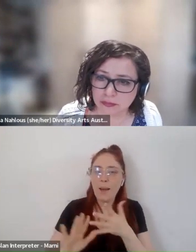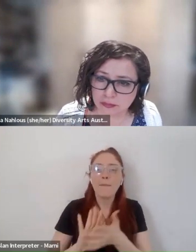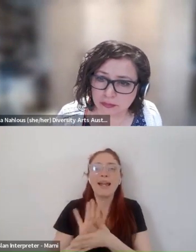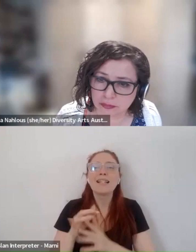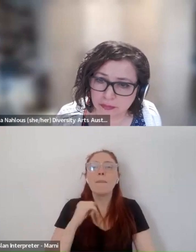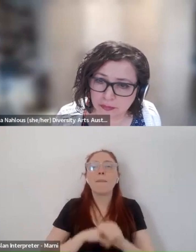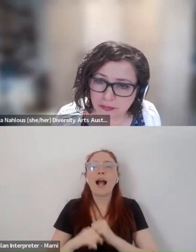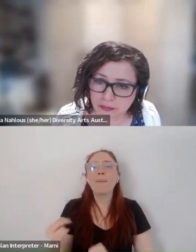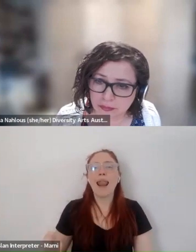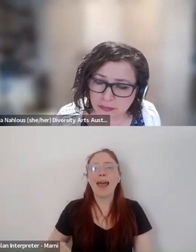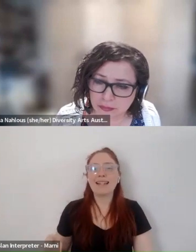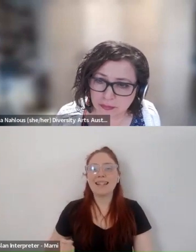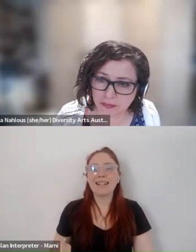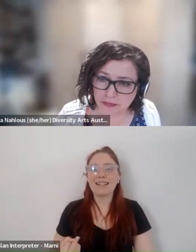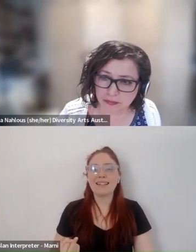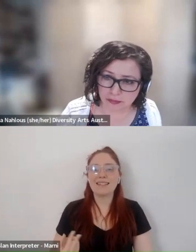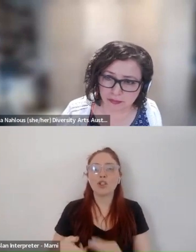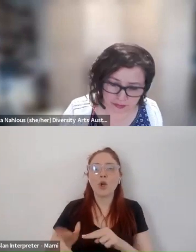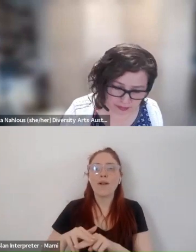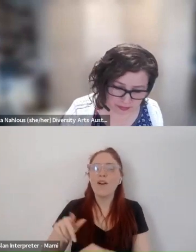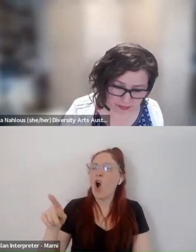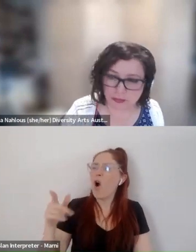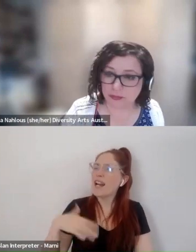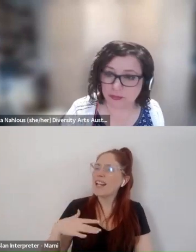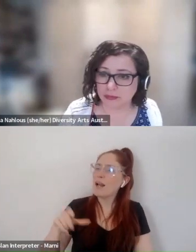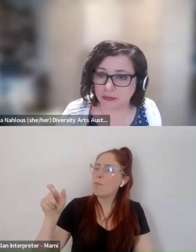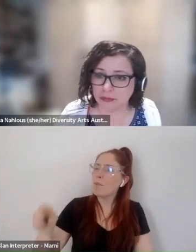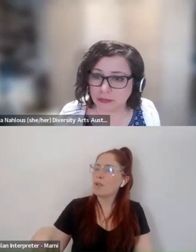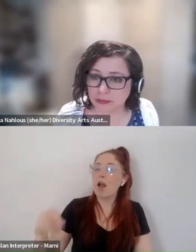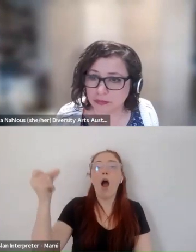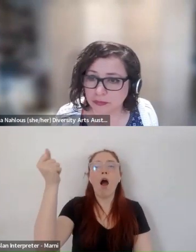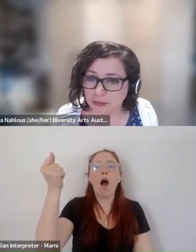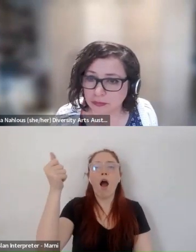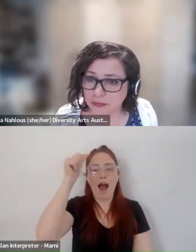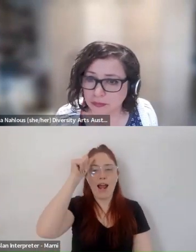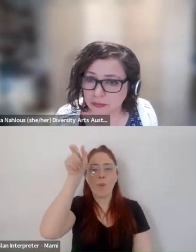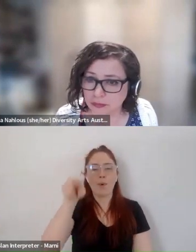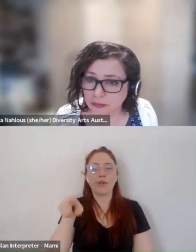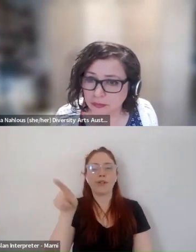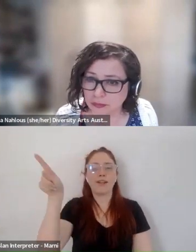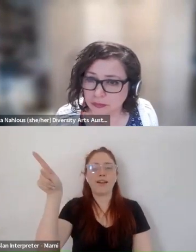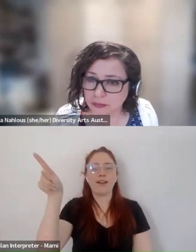no person bang, without going to what is readily available